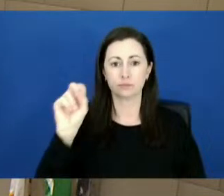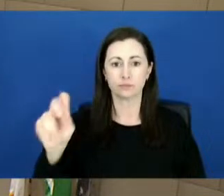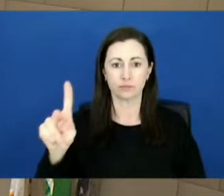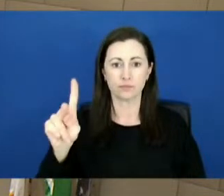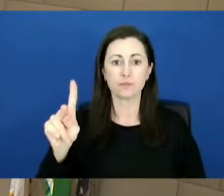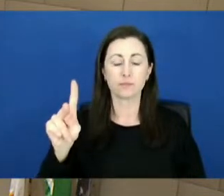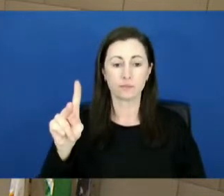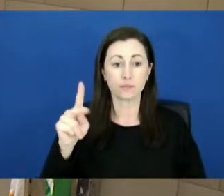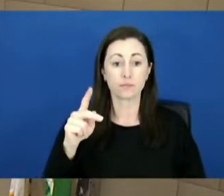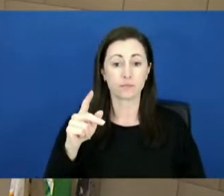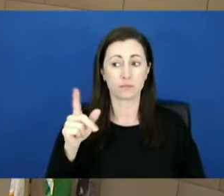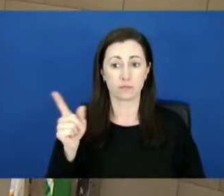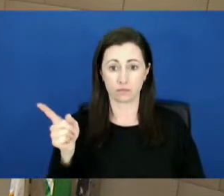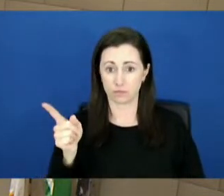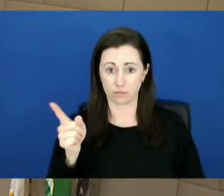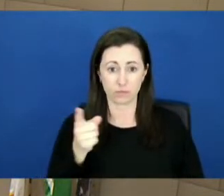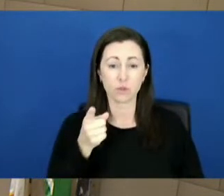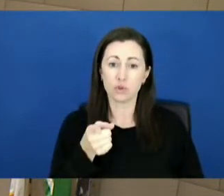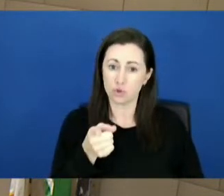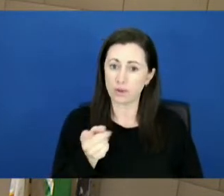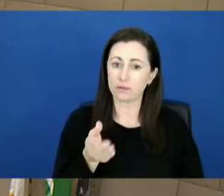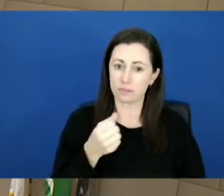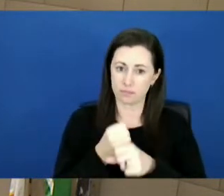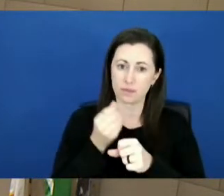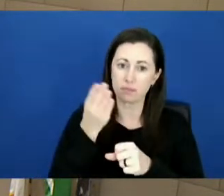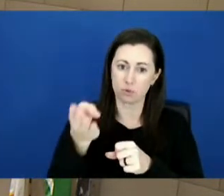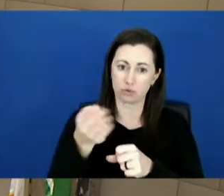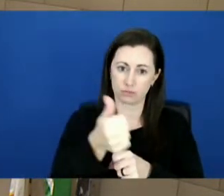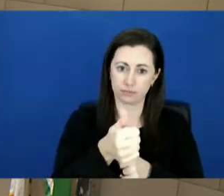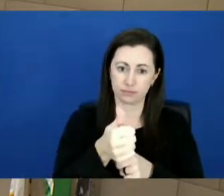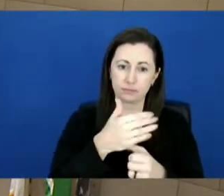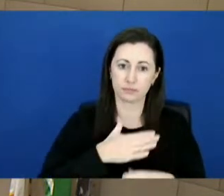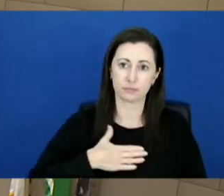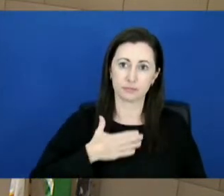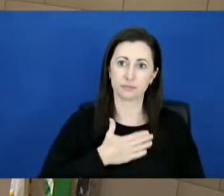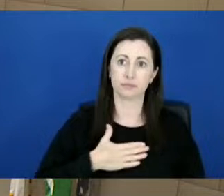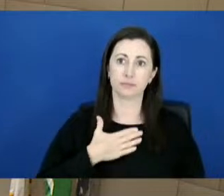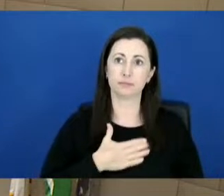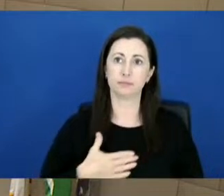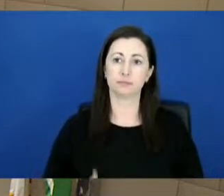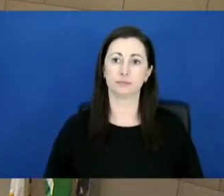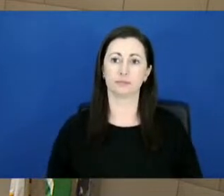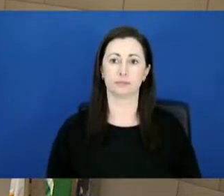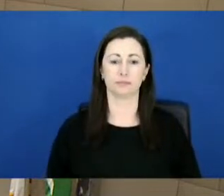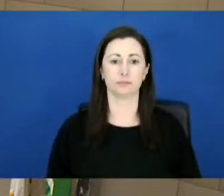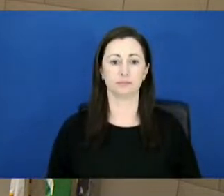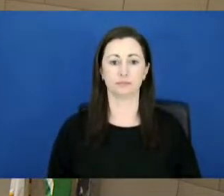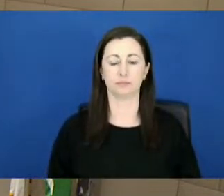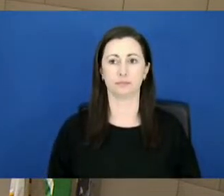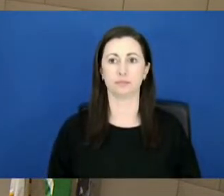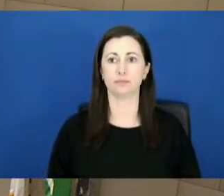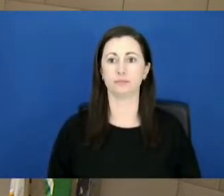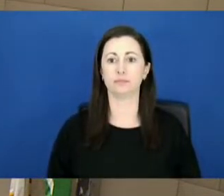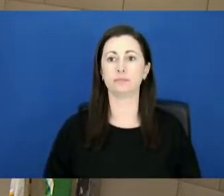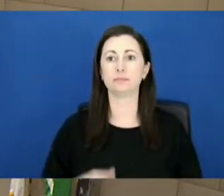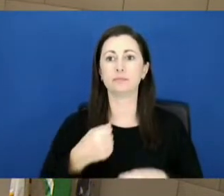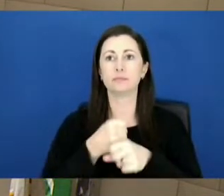WHOLE THING. ALL RIGHT. DO YOU WANT ME TO JUST -- YOU'VE